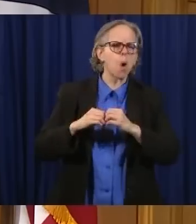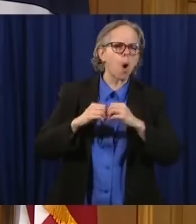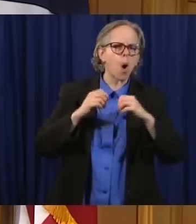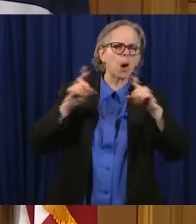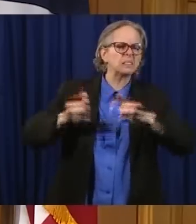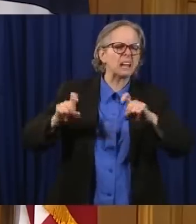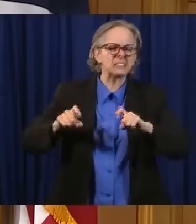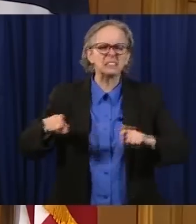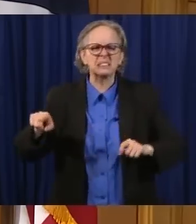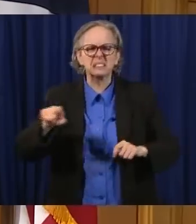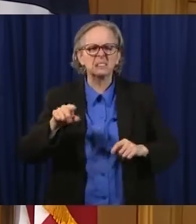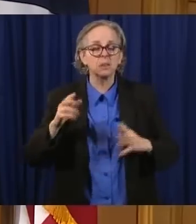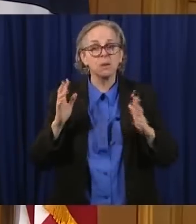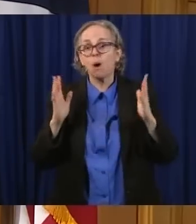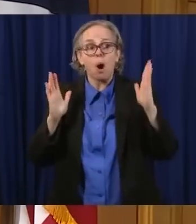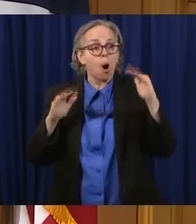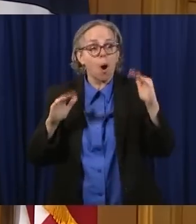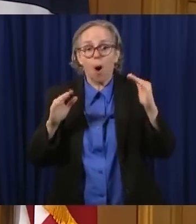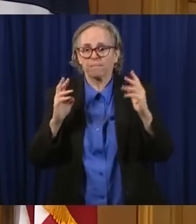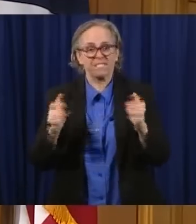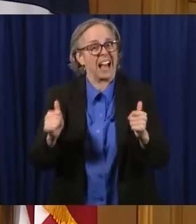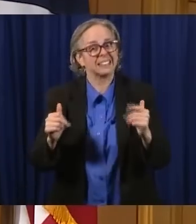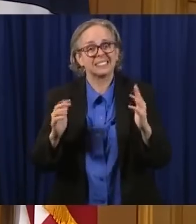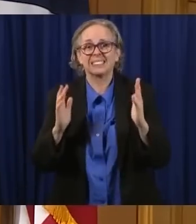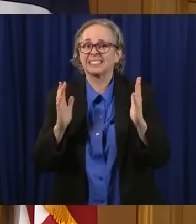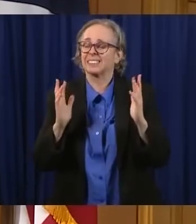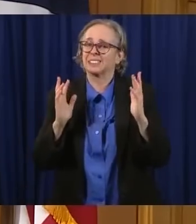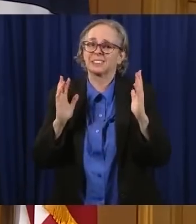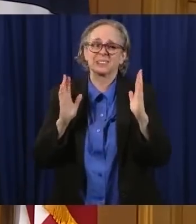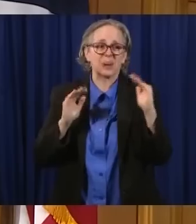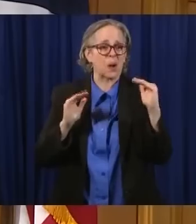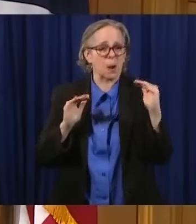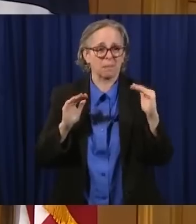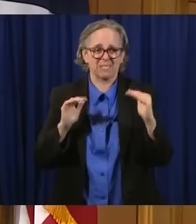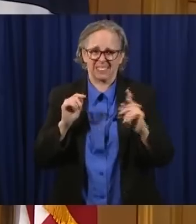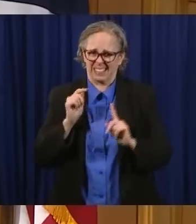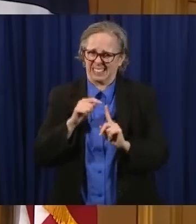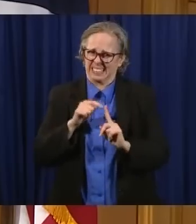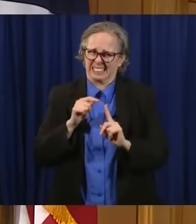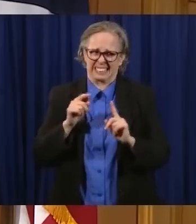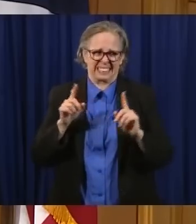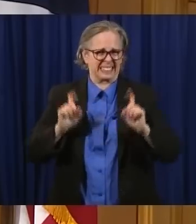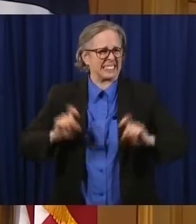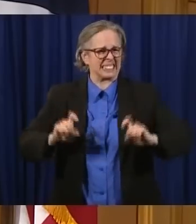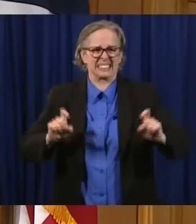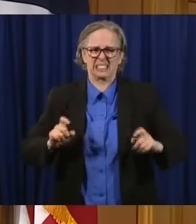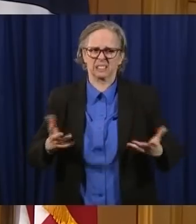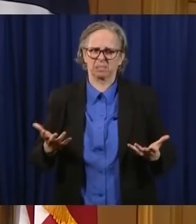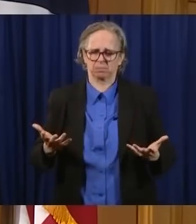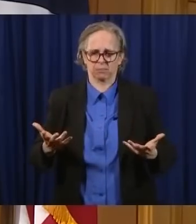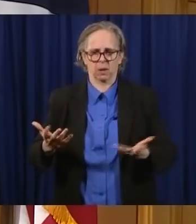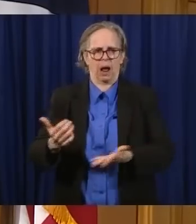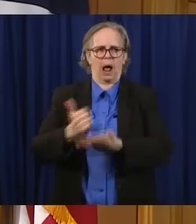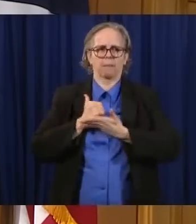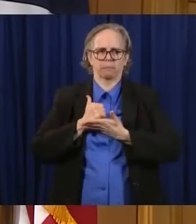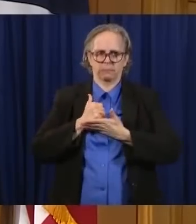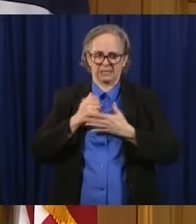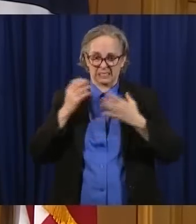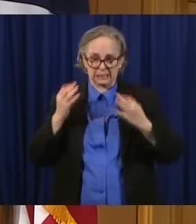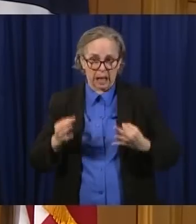TESTING CAPACITY. I THINK OUR TESTING CAPACITY